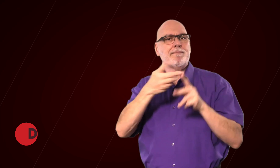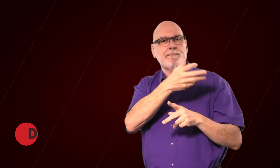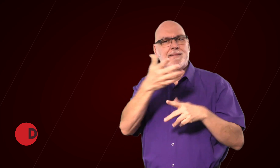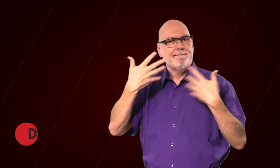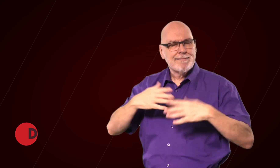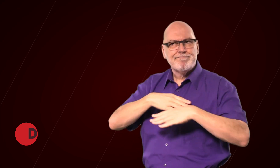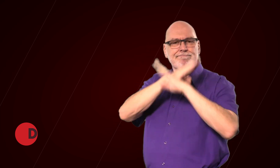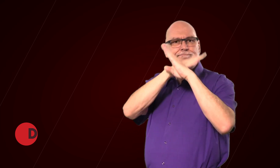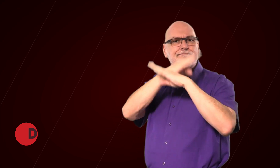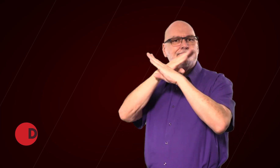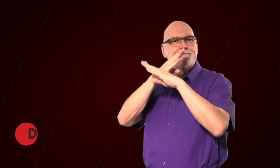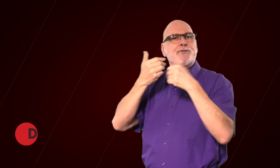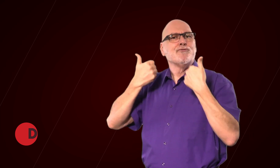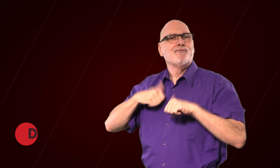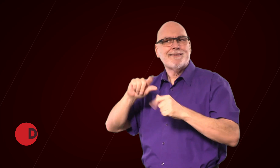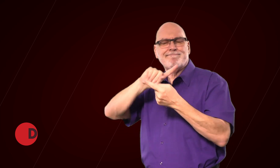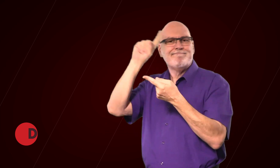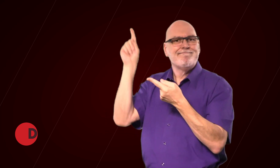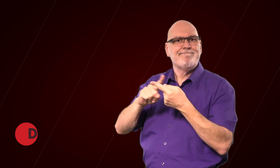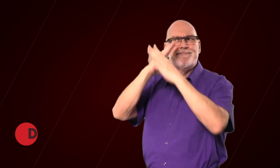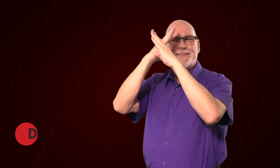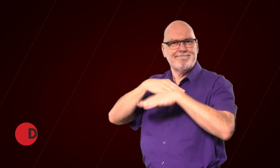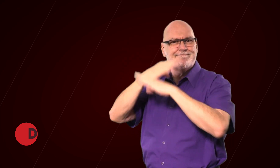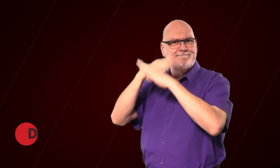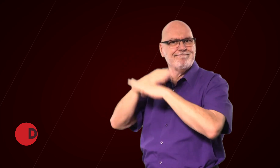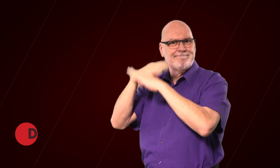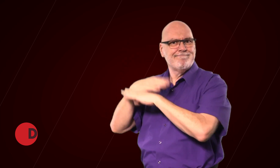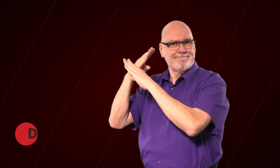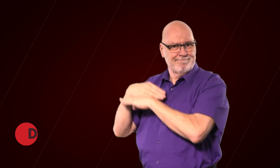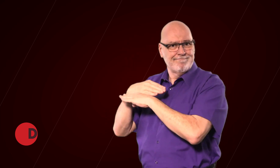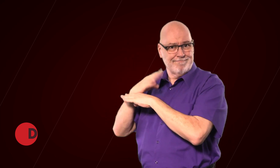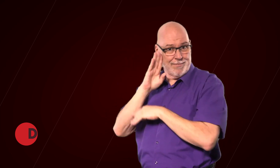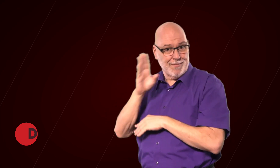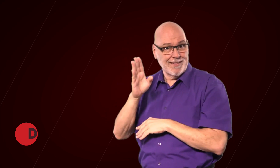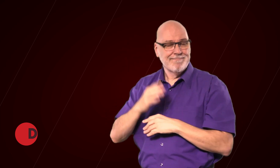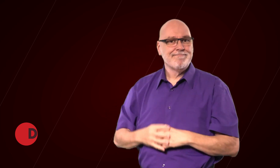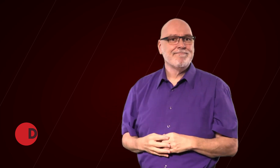and ways and means of alleviating these obstacles?